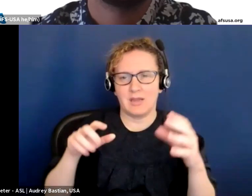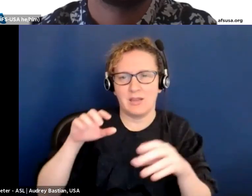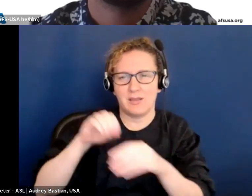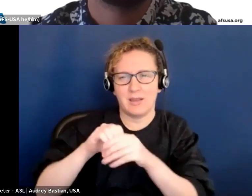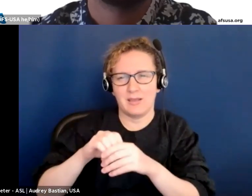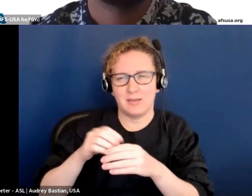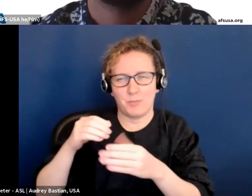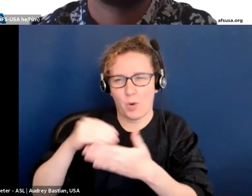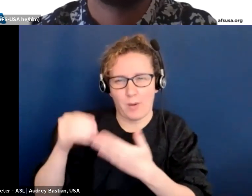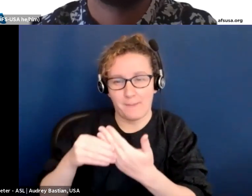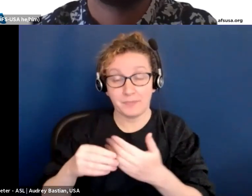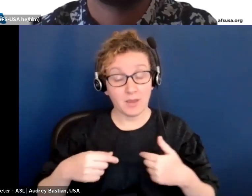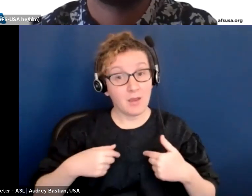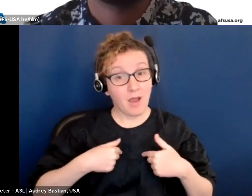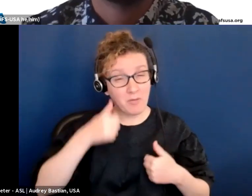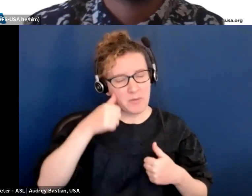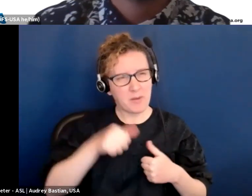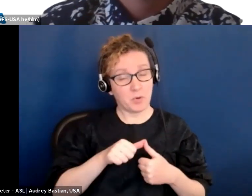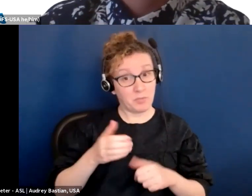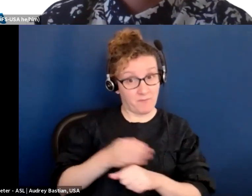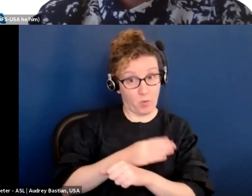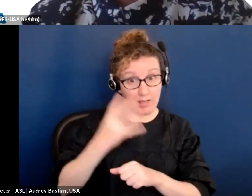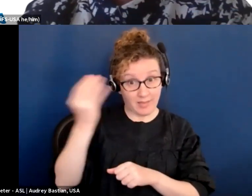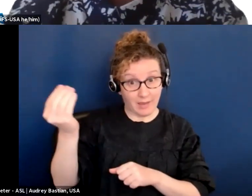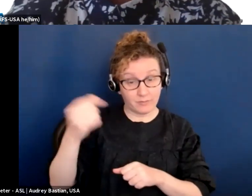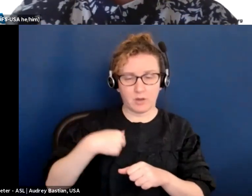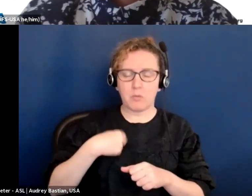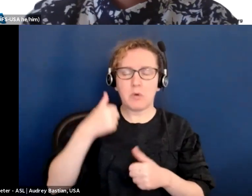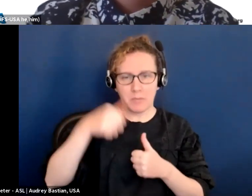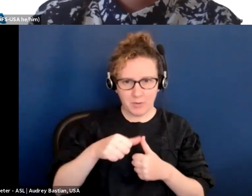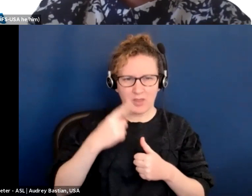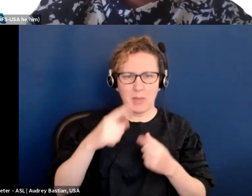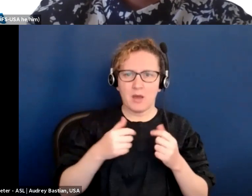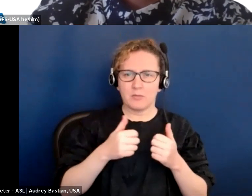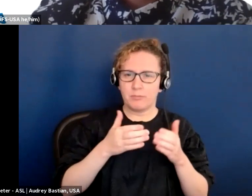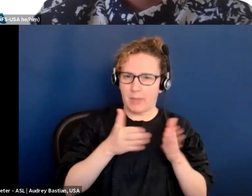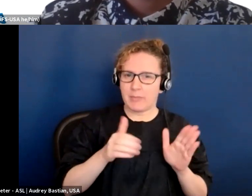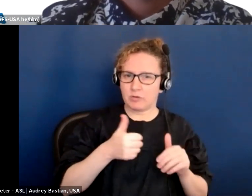which I have mentioned for my mobility, but I ended up living in a homestay that had three